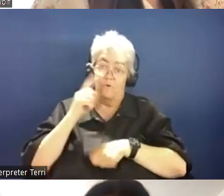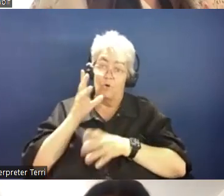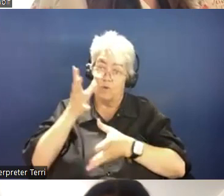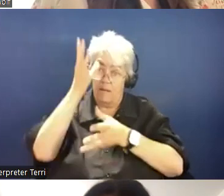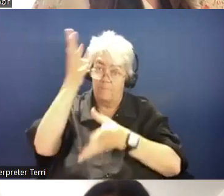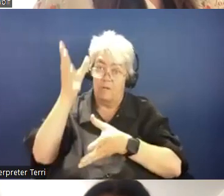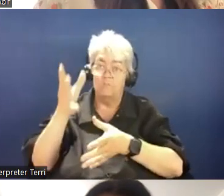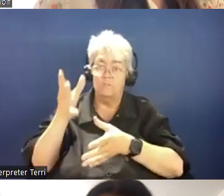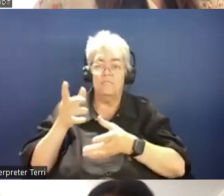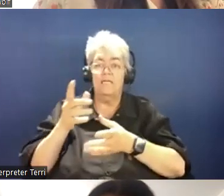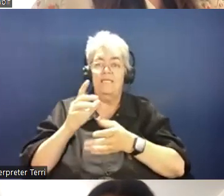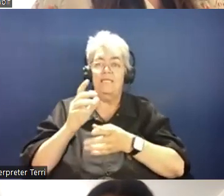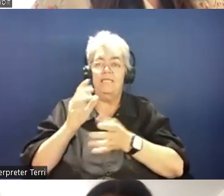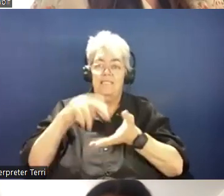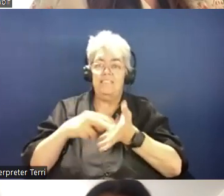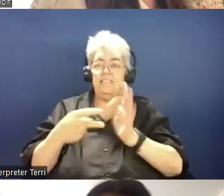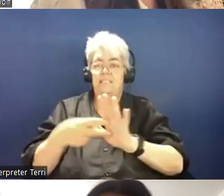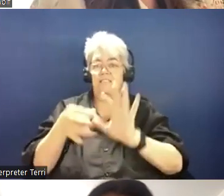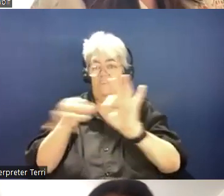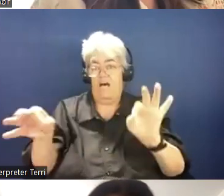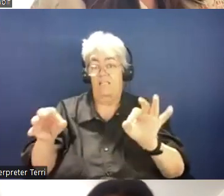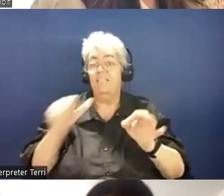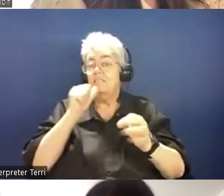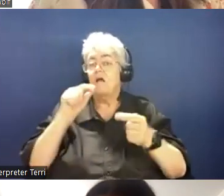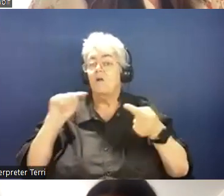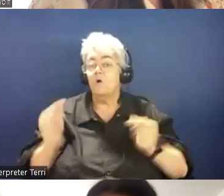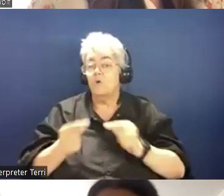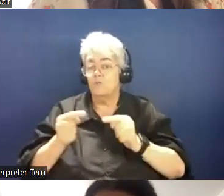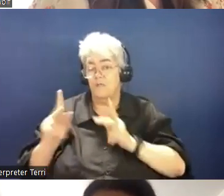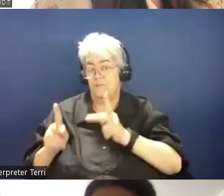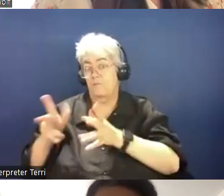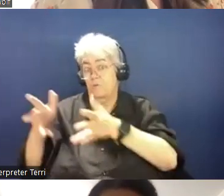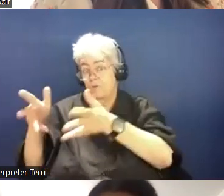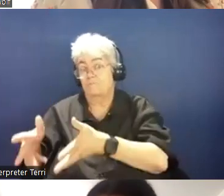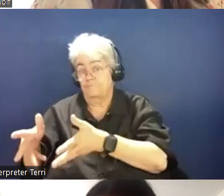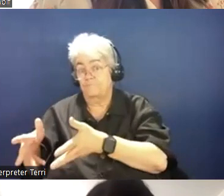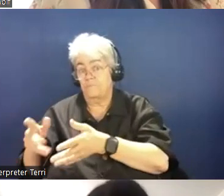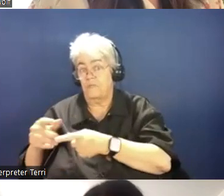end up hurting survivors inadvertently. We work very closely with the sponsor,